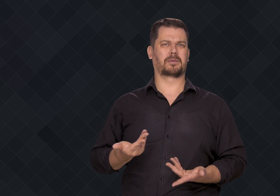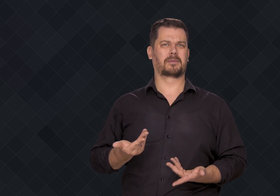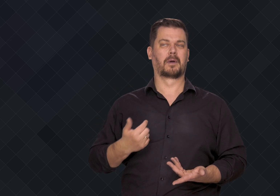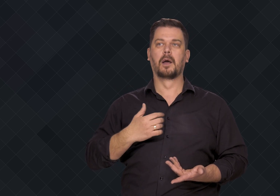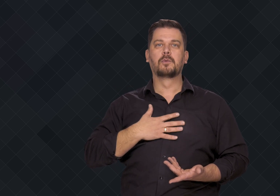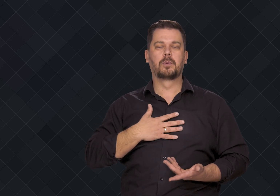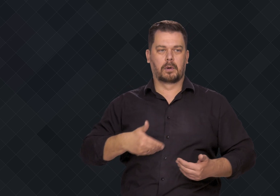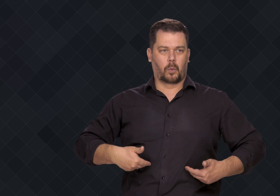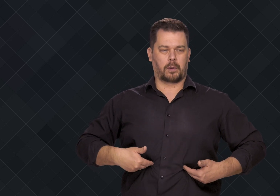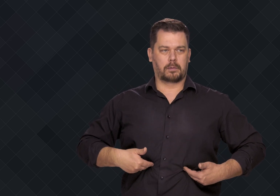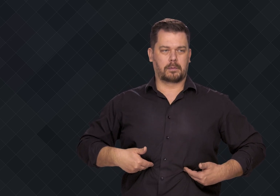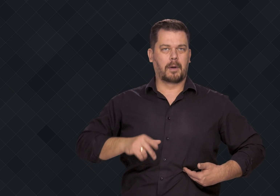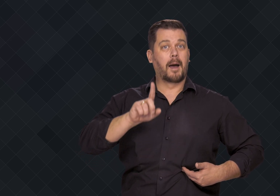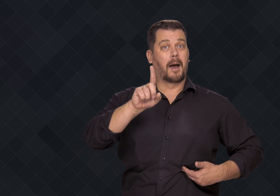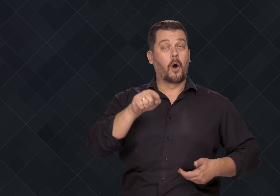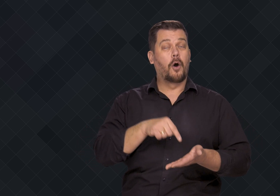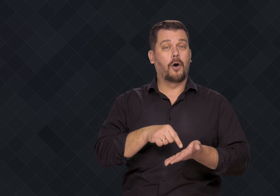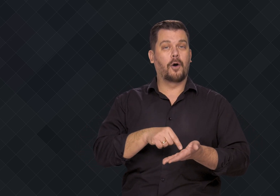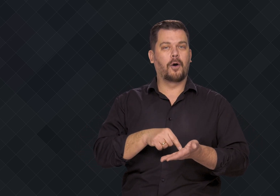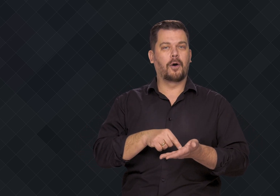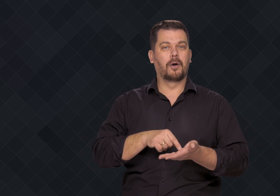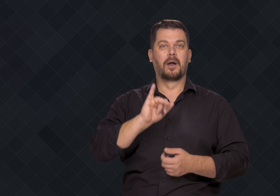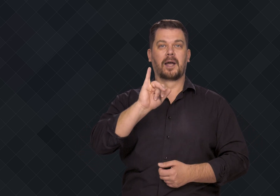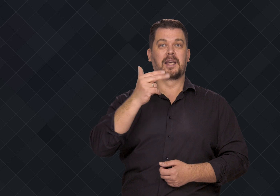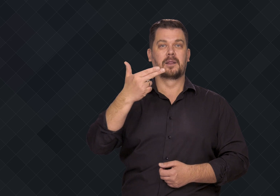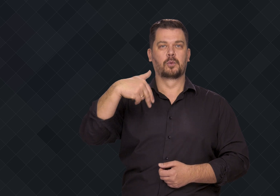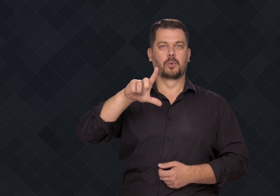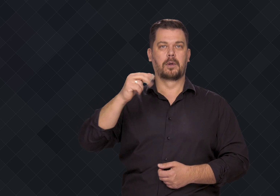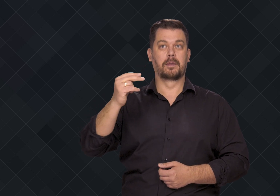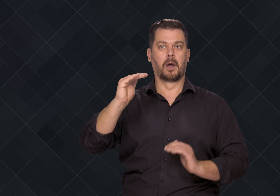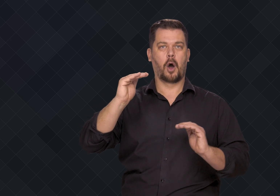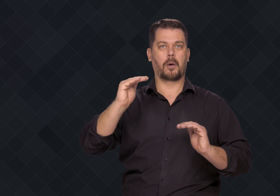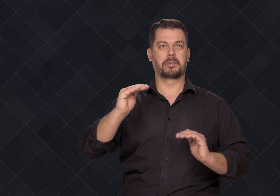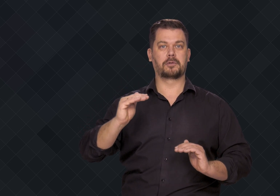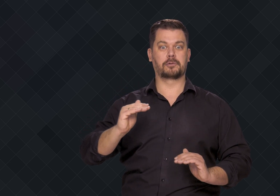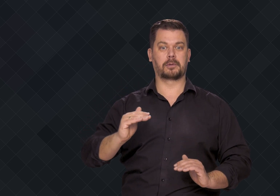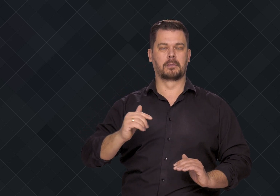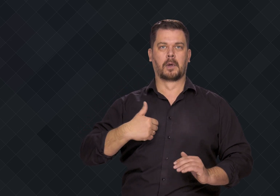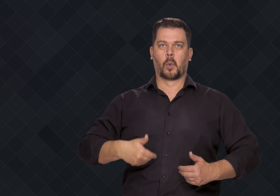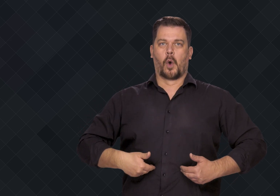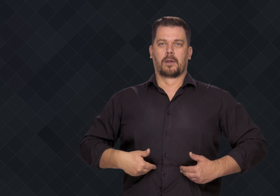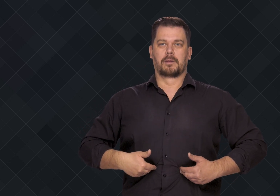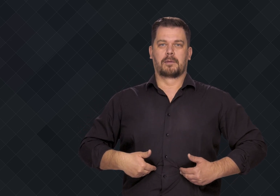You feel hungry because it's the result of insulin dropping.